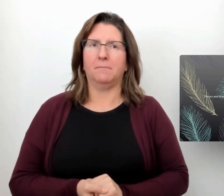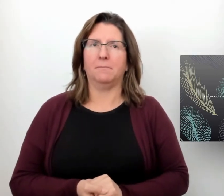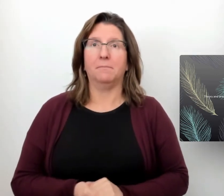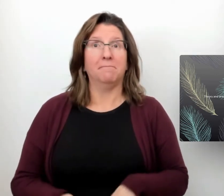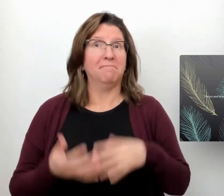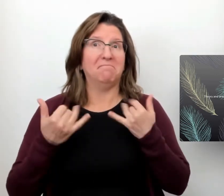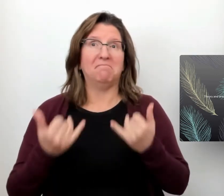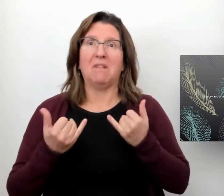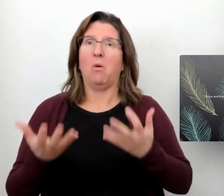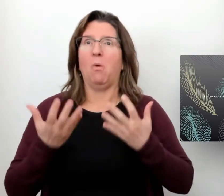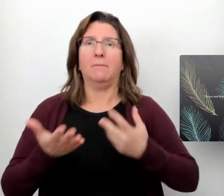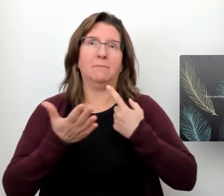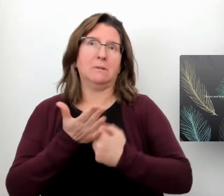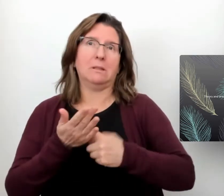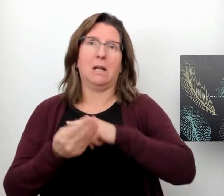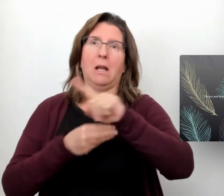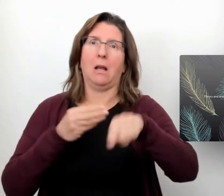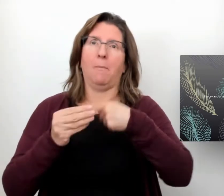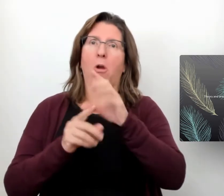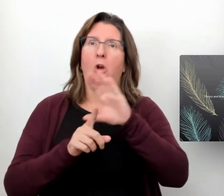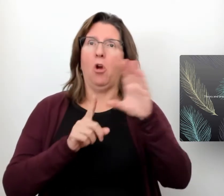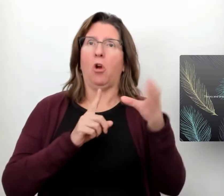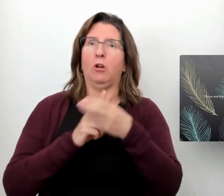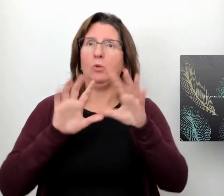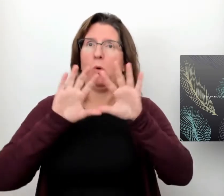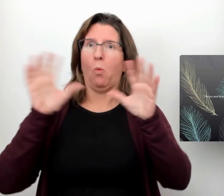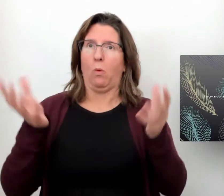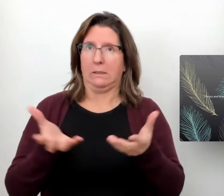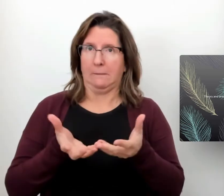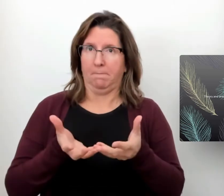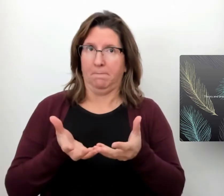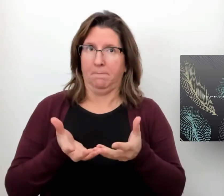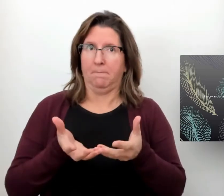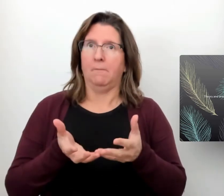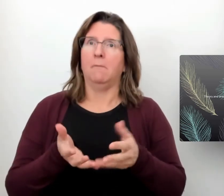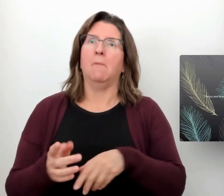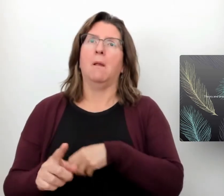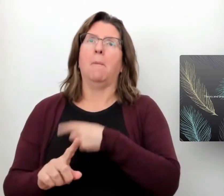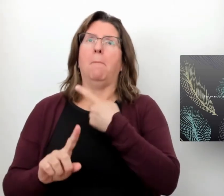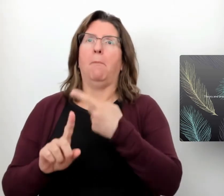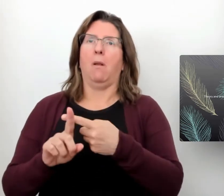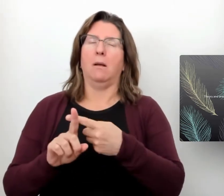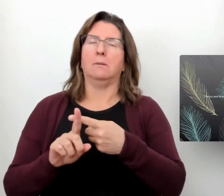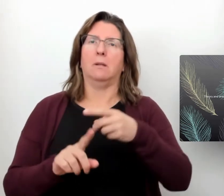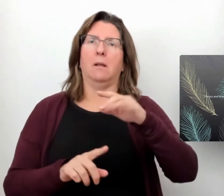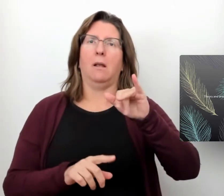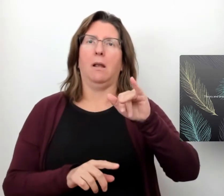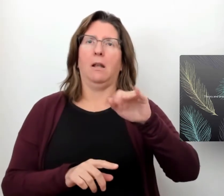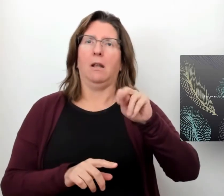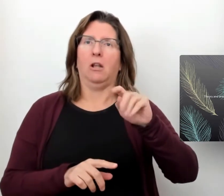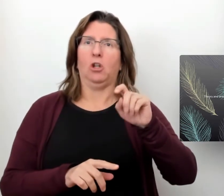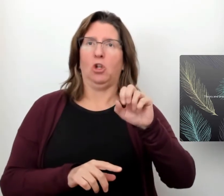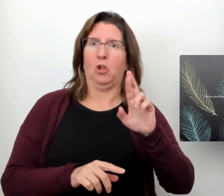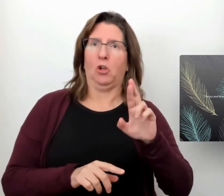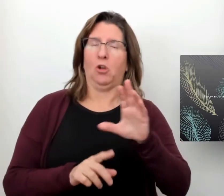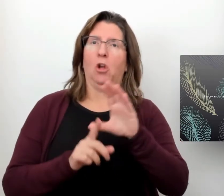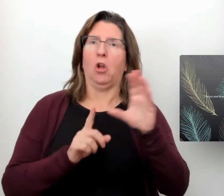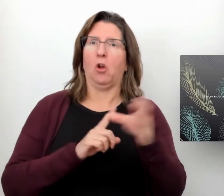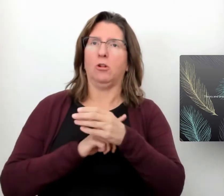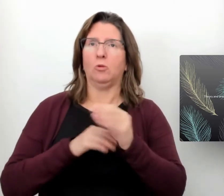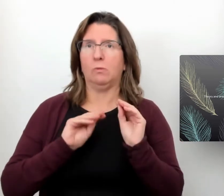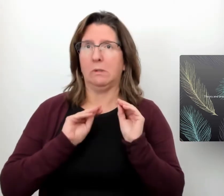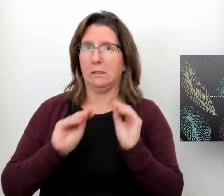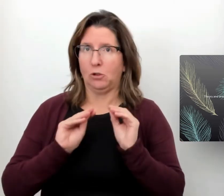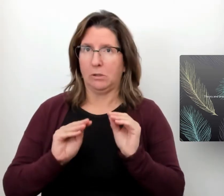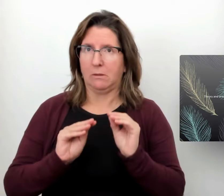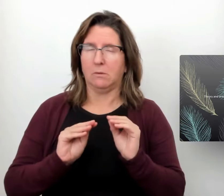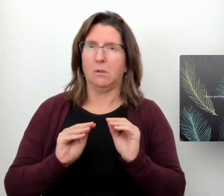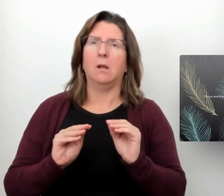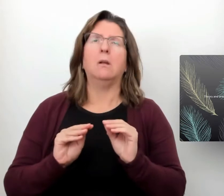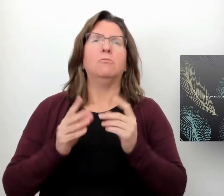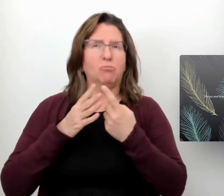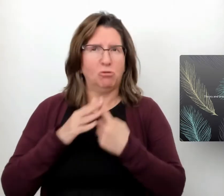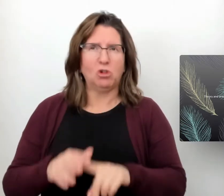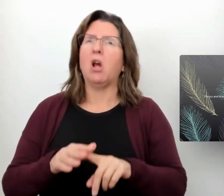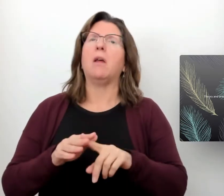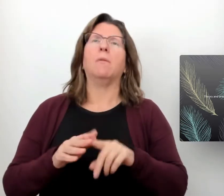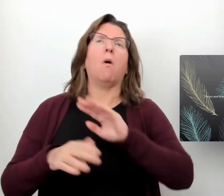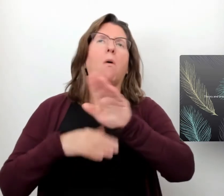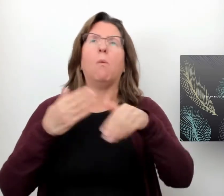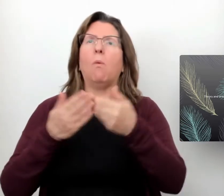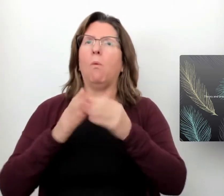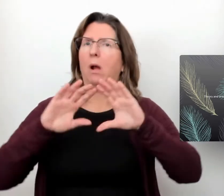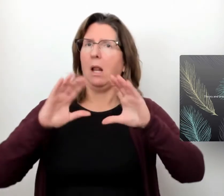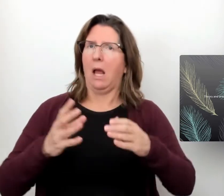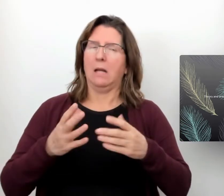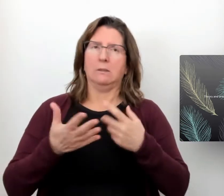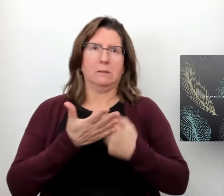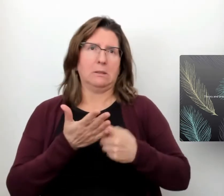In this presentation I want to discuss cultural holism and intercultural pedagogy.